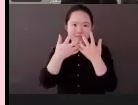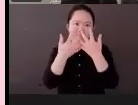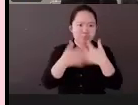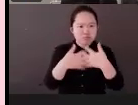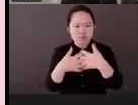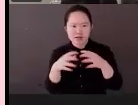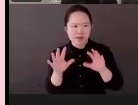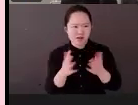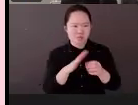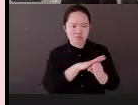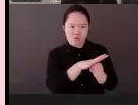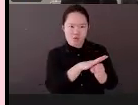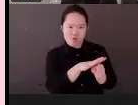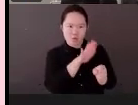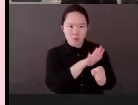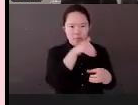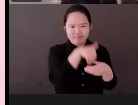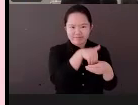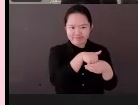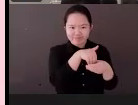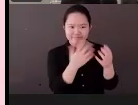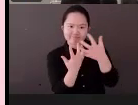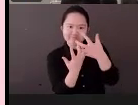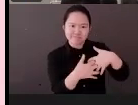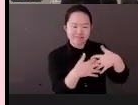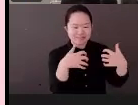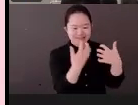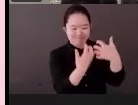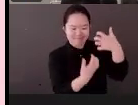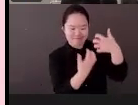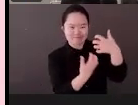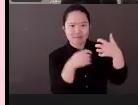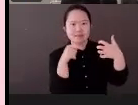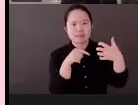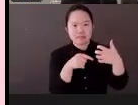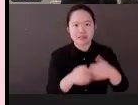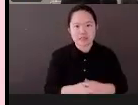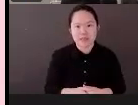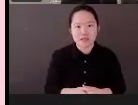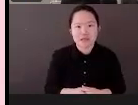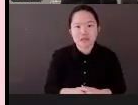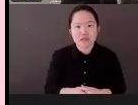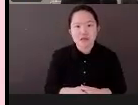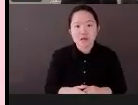But unfortunately, flutter and others are always not that accessible.